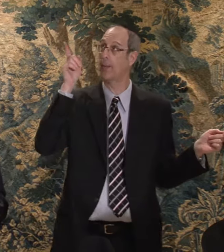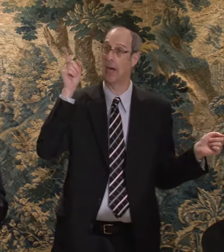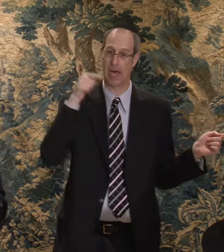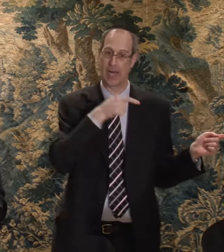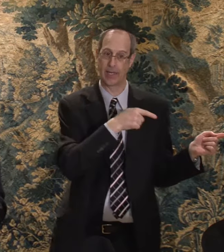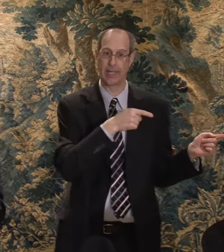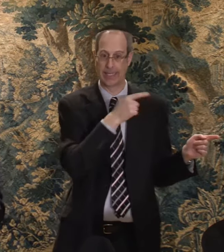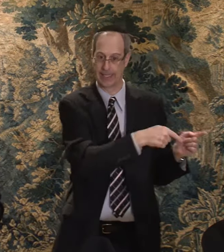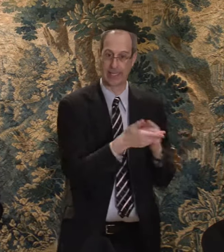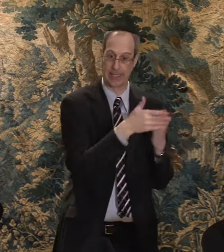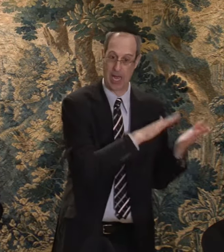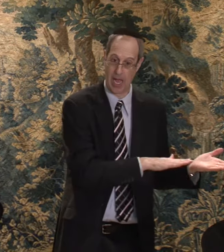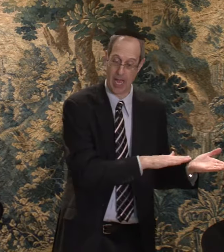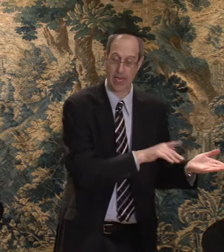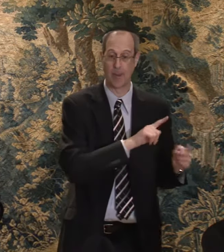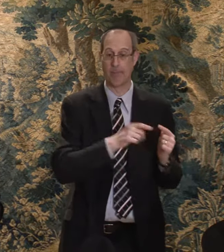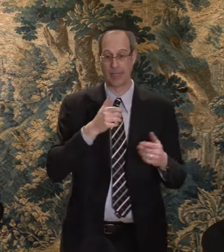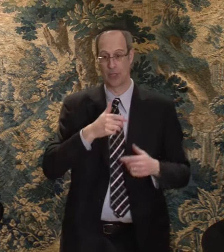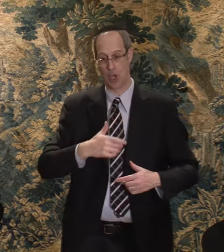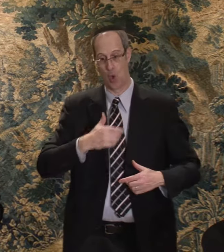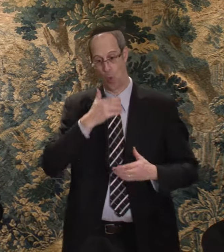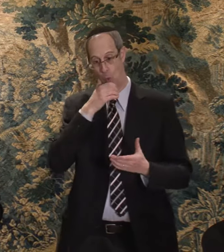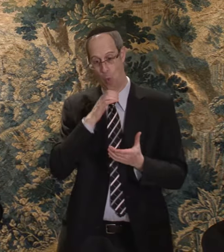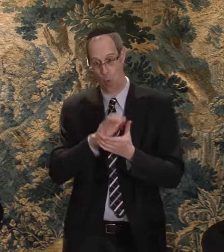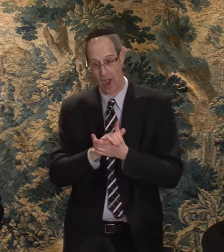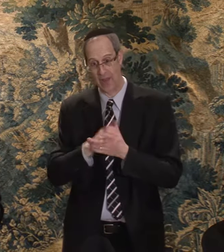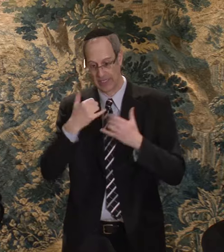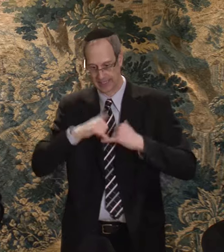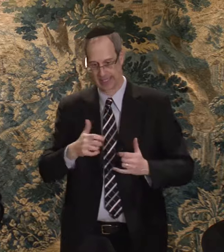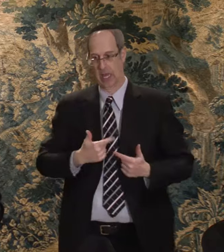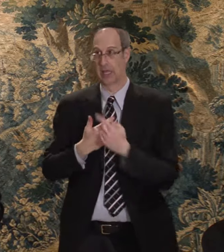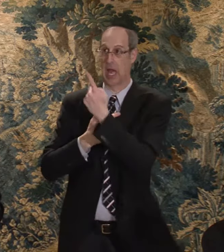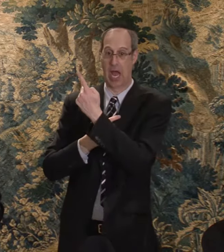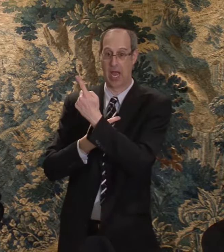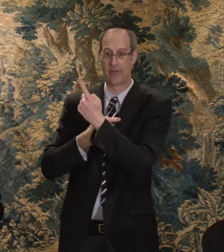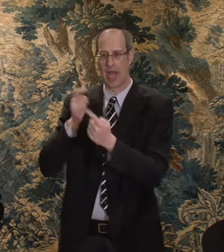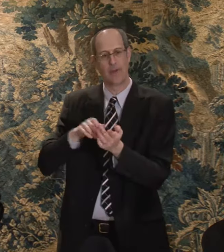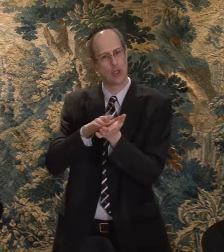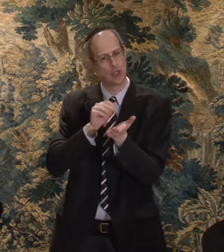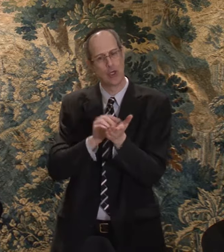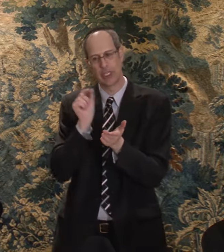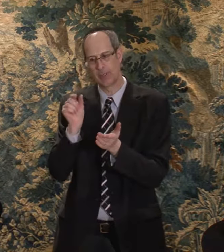it's the small things that we have to learn and that's what debryn is Oscar